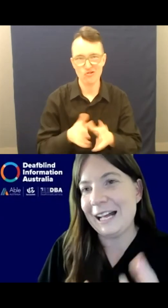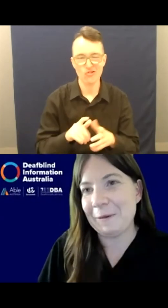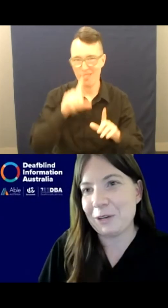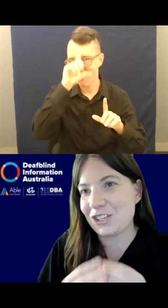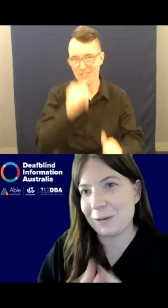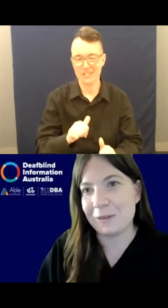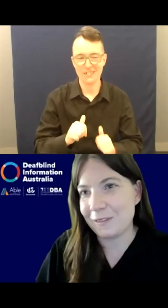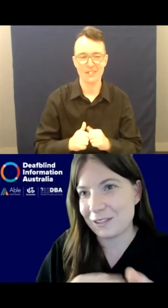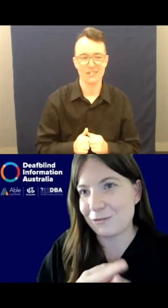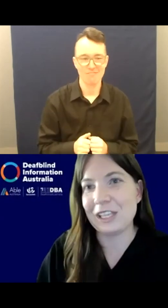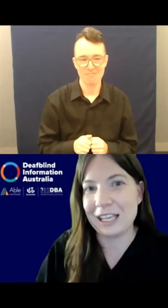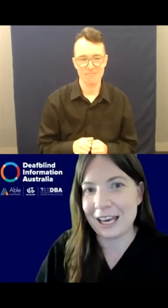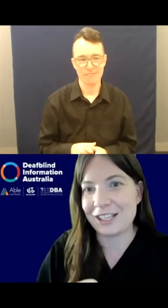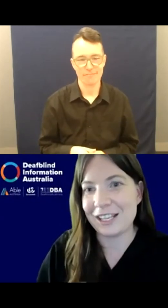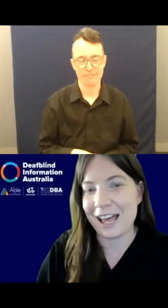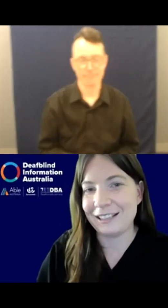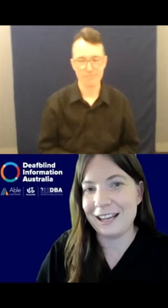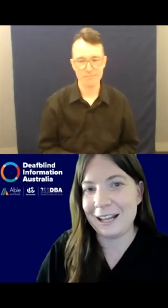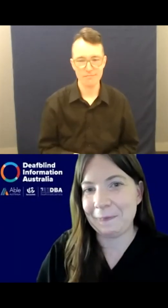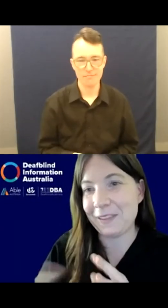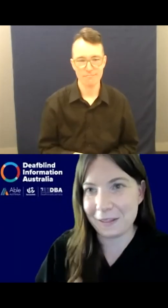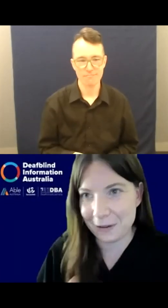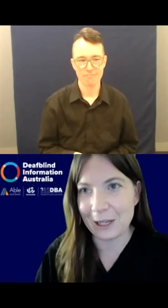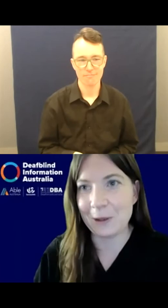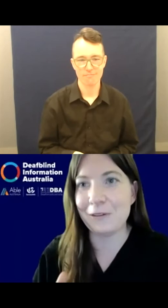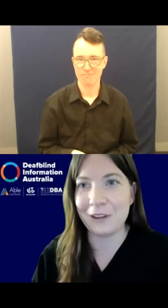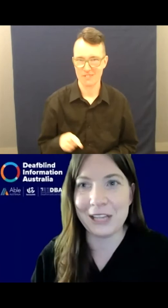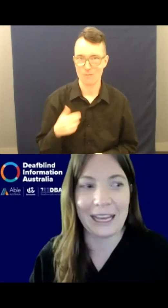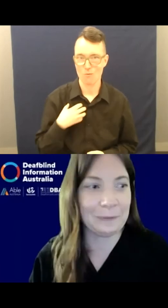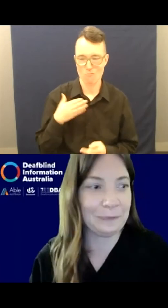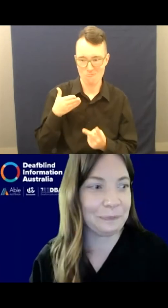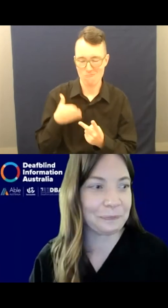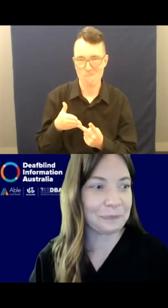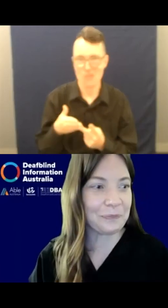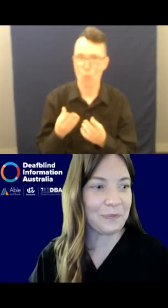which she was just really engaged in that sensory element of the clay.